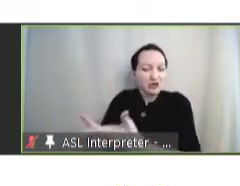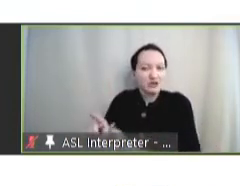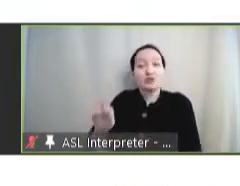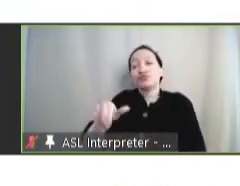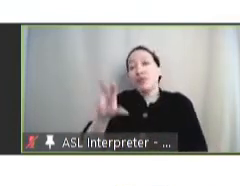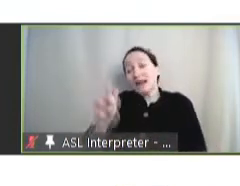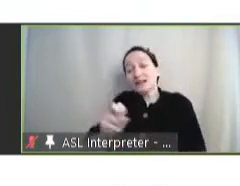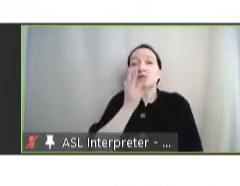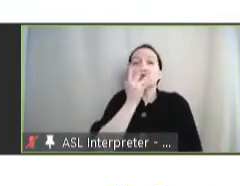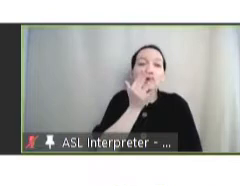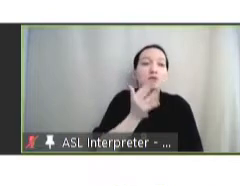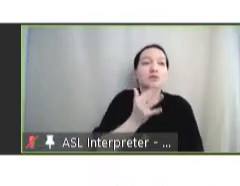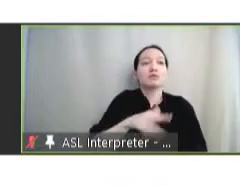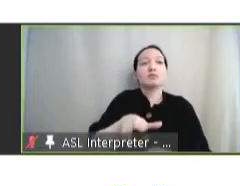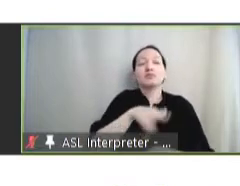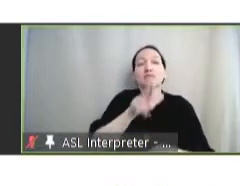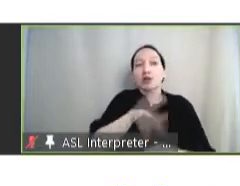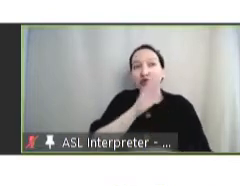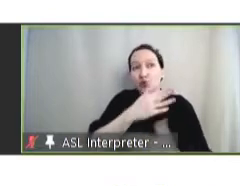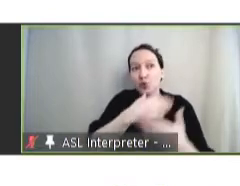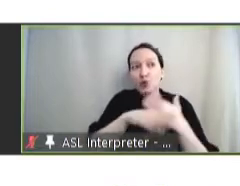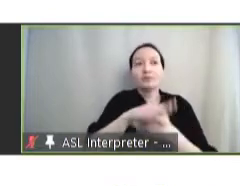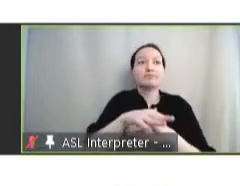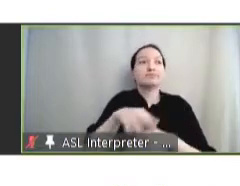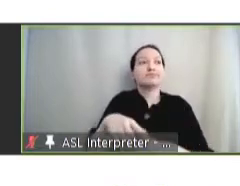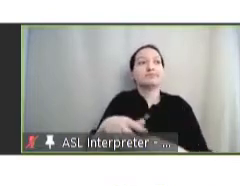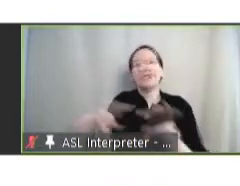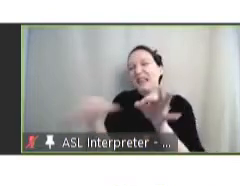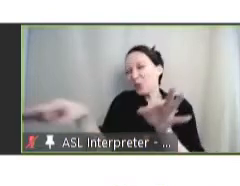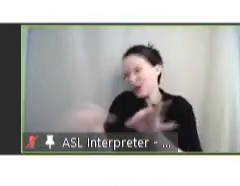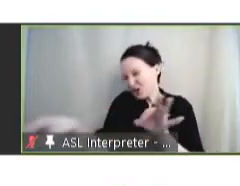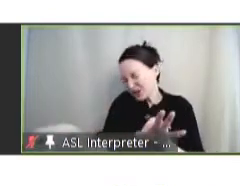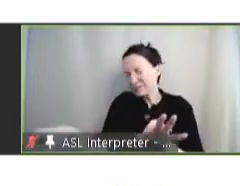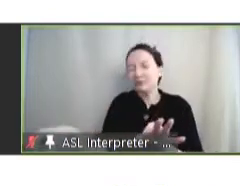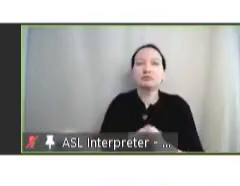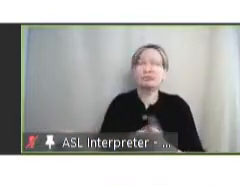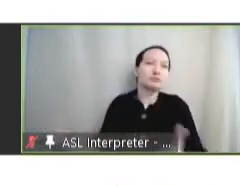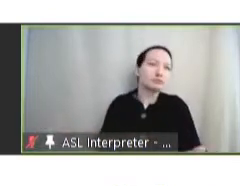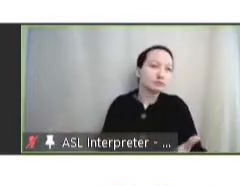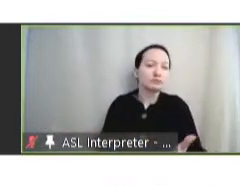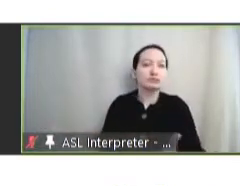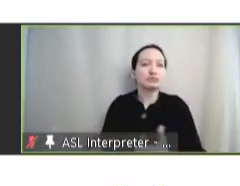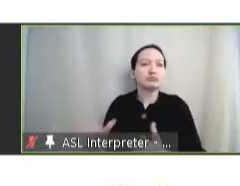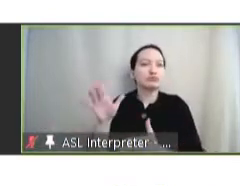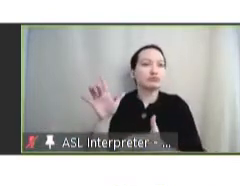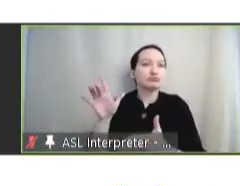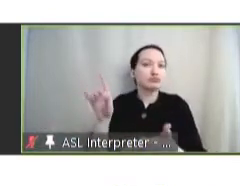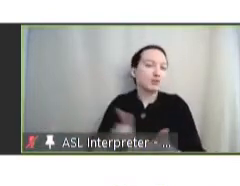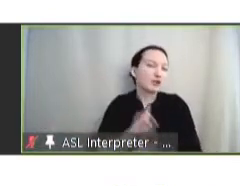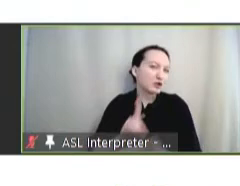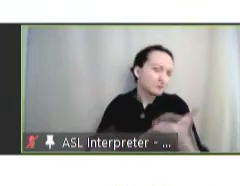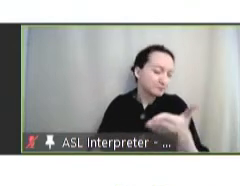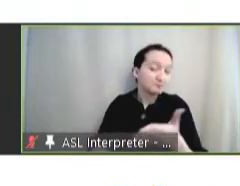color, national origin, such as language discrimination. Next slide, please.